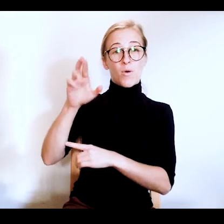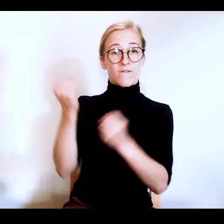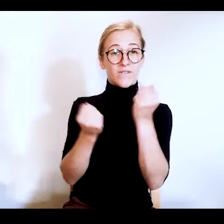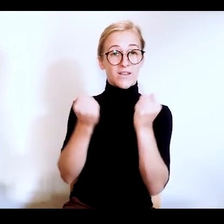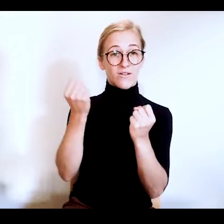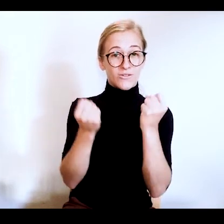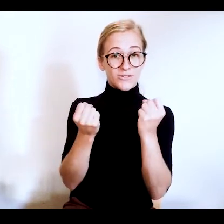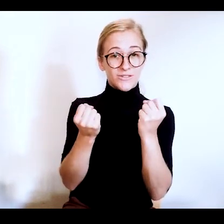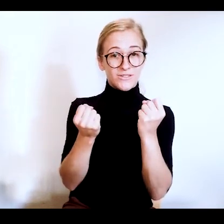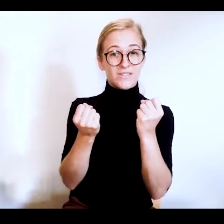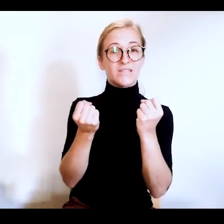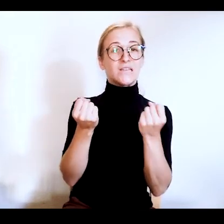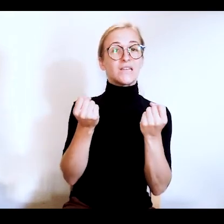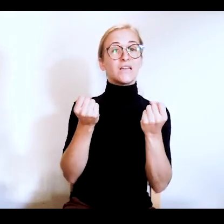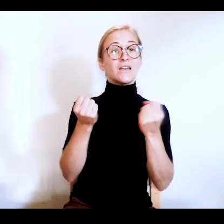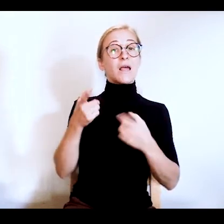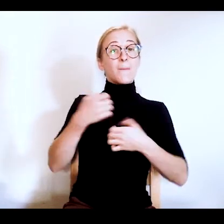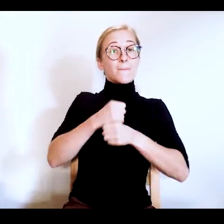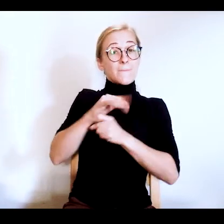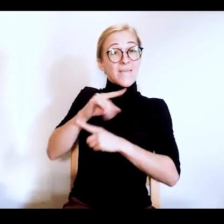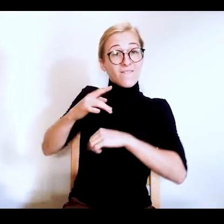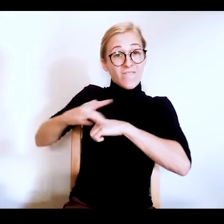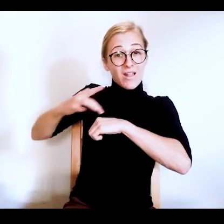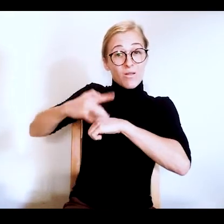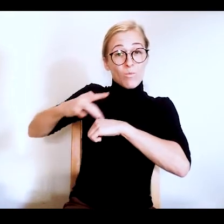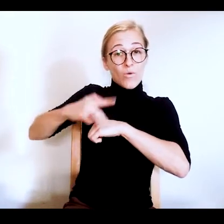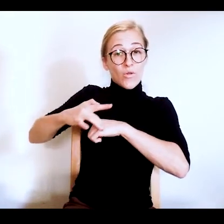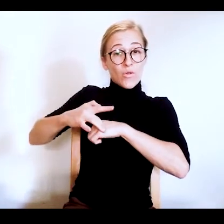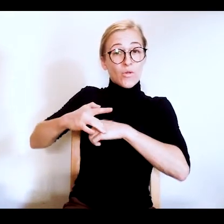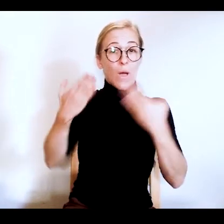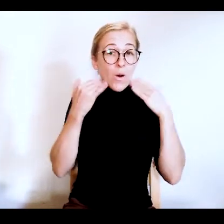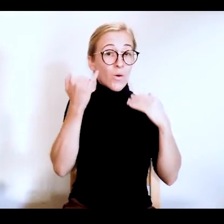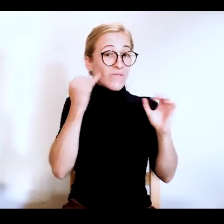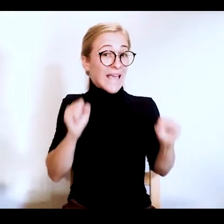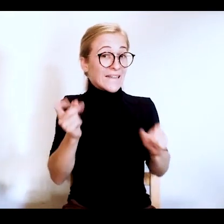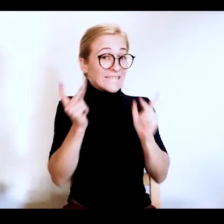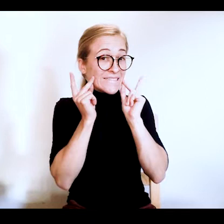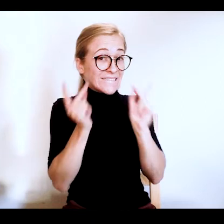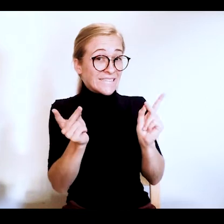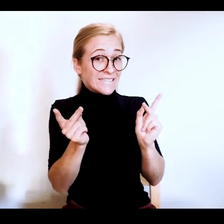they make it available, I don't know if you can see it,